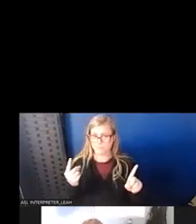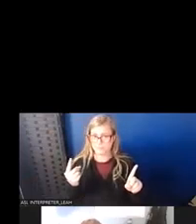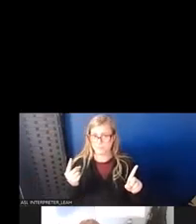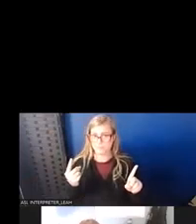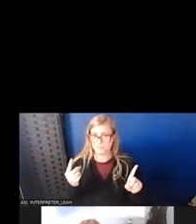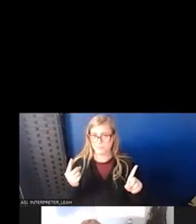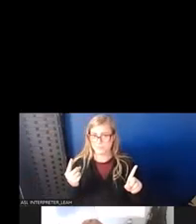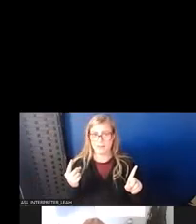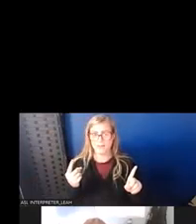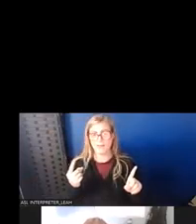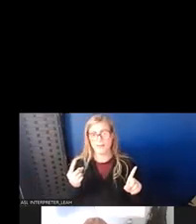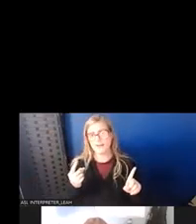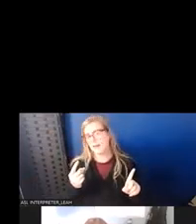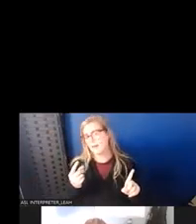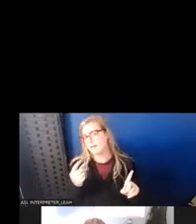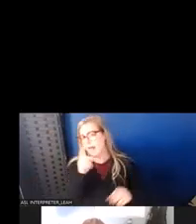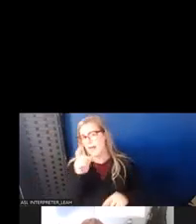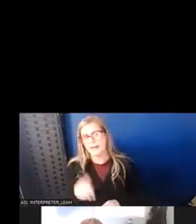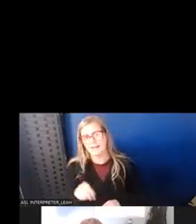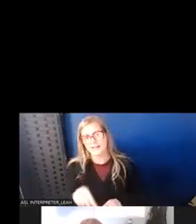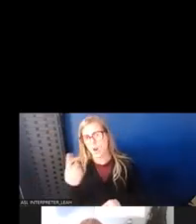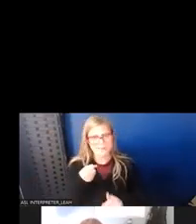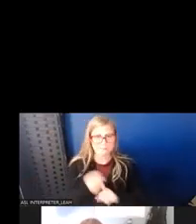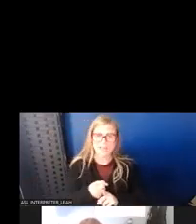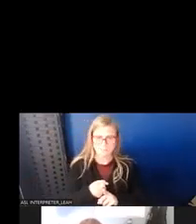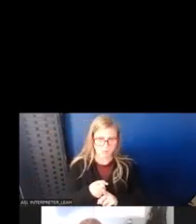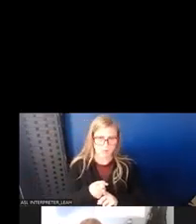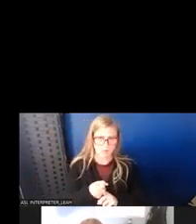going to be more impactful if you have because not everyone is